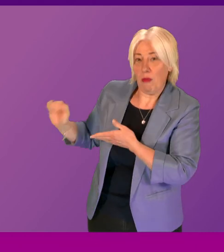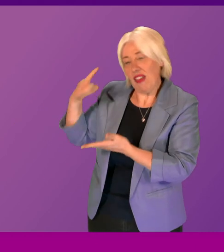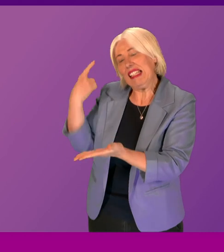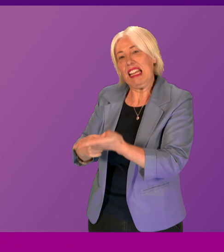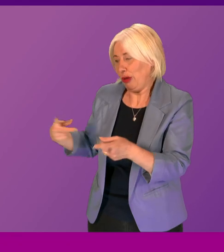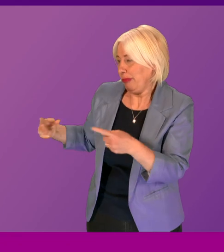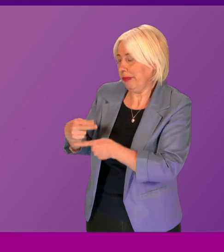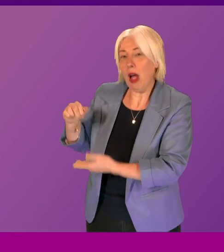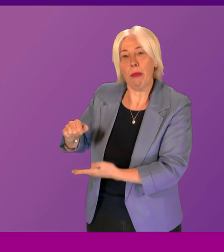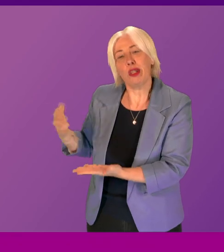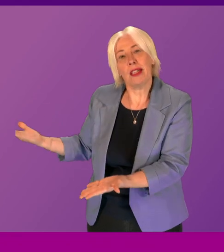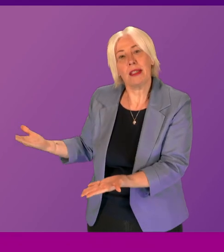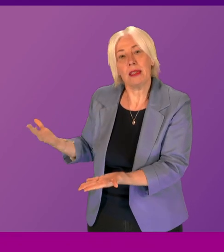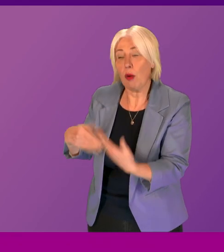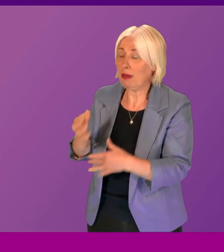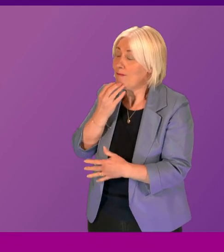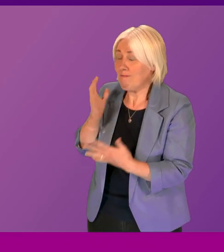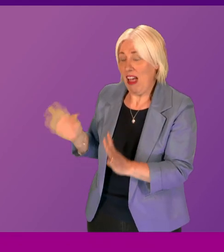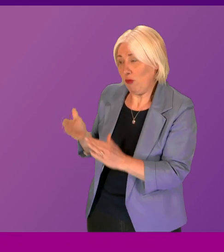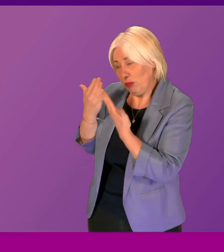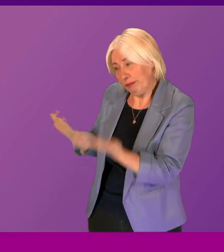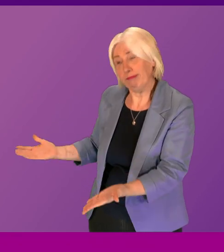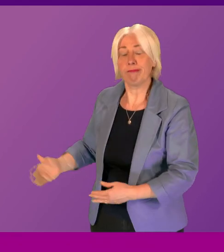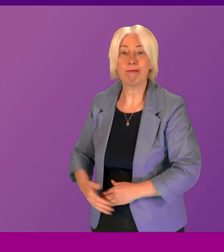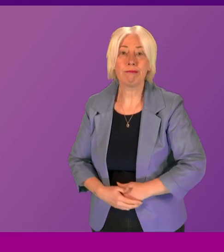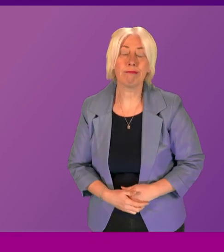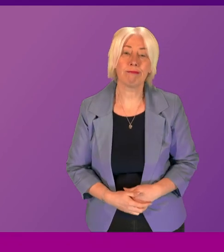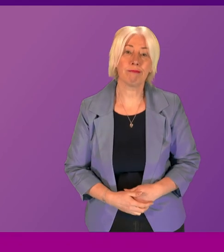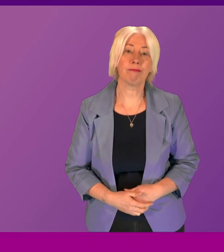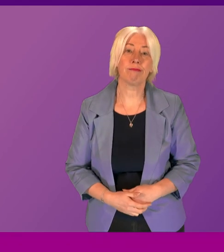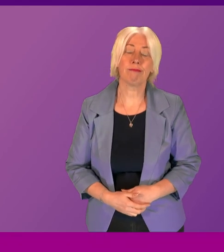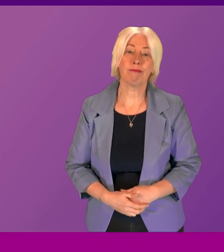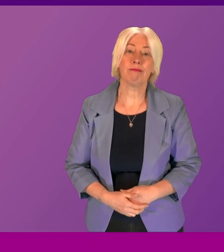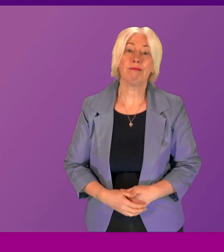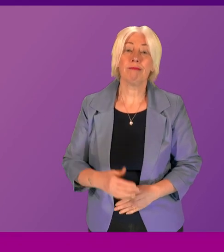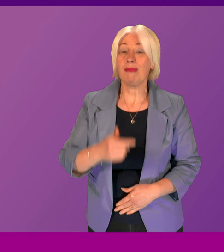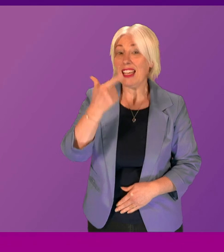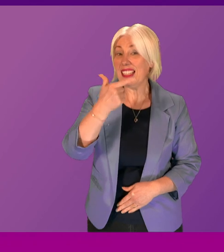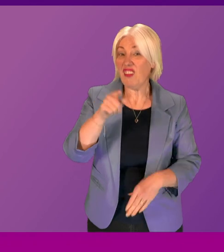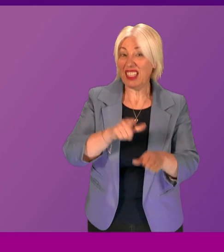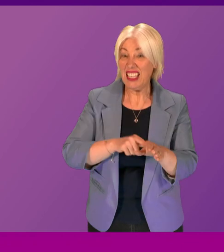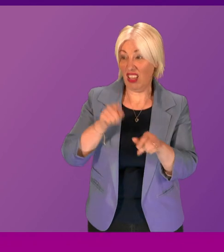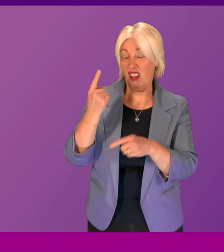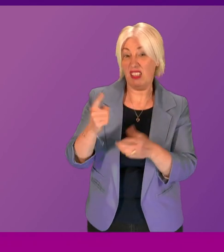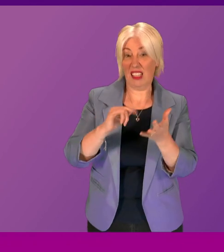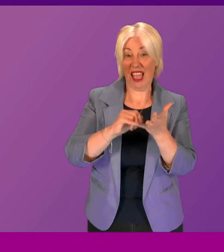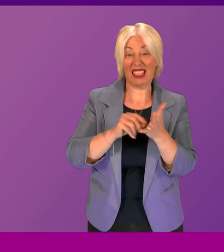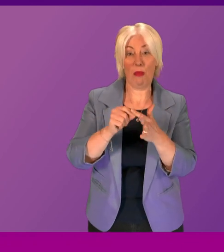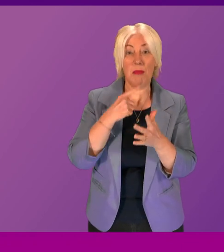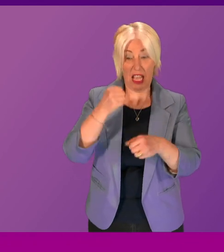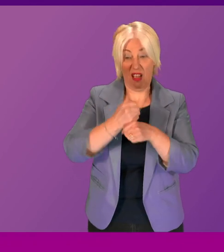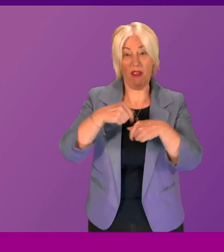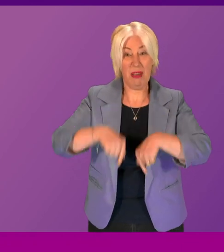They have had 17 years in government, and that is their best answer?